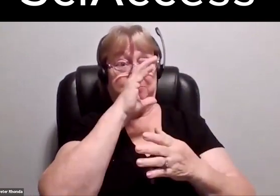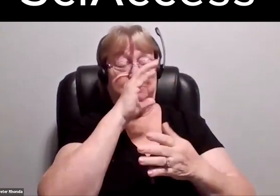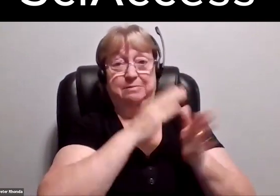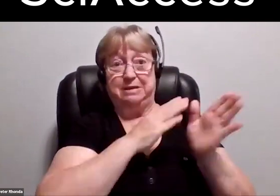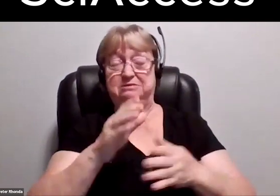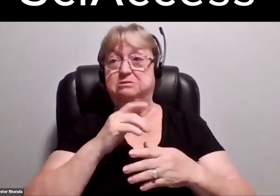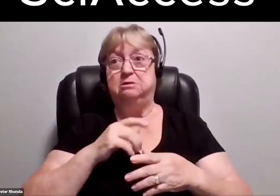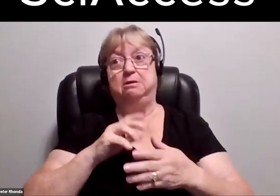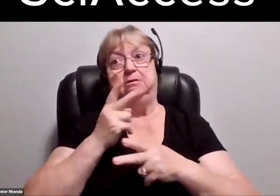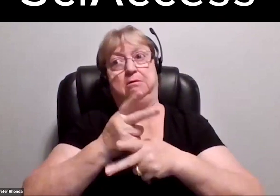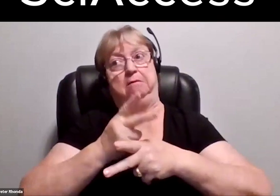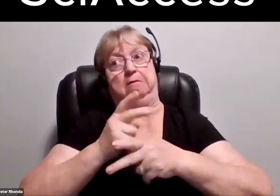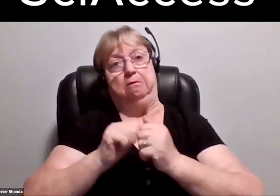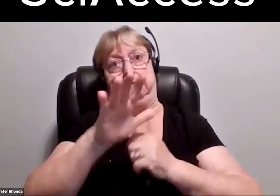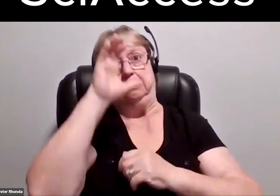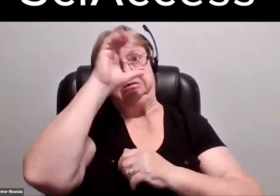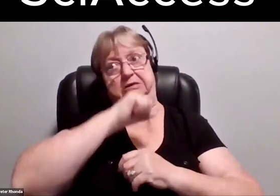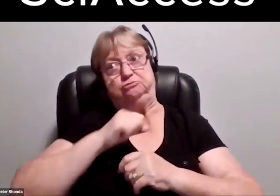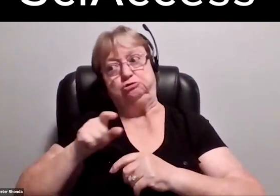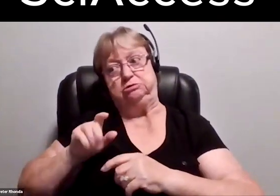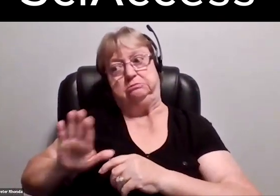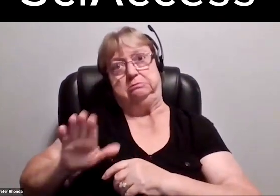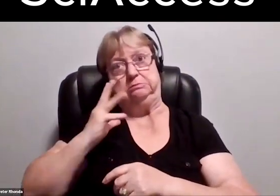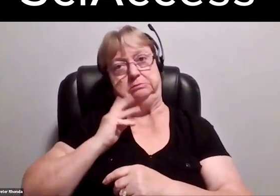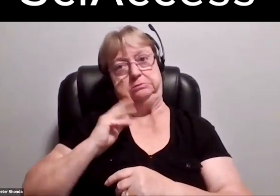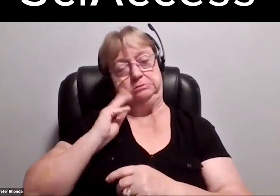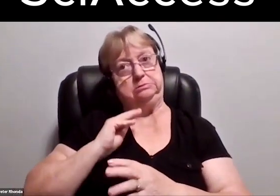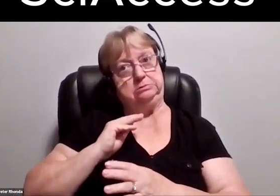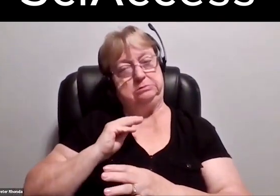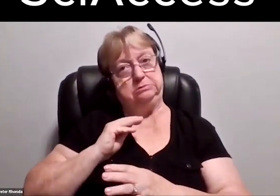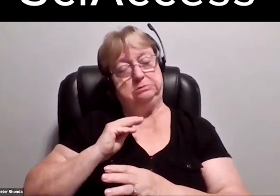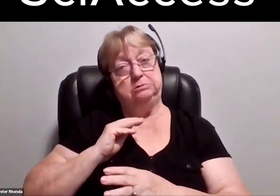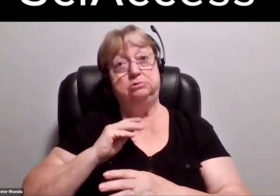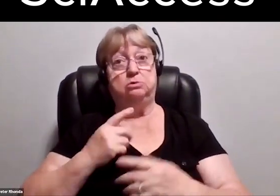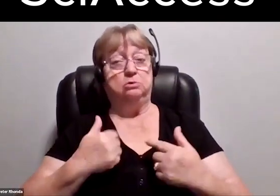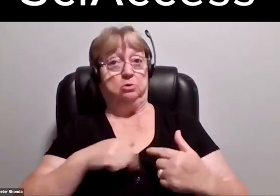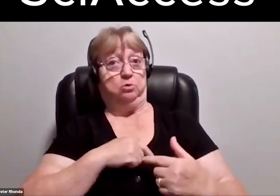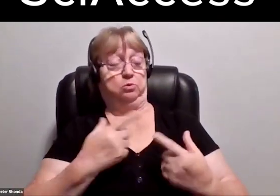with VI may or may not have experienced. One of the things that we've done is we just assume